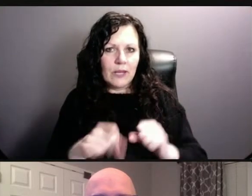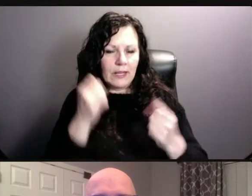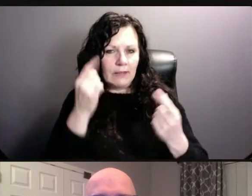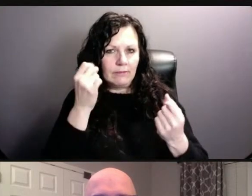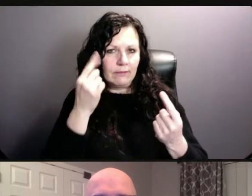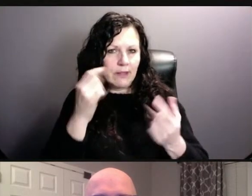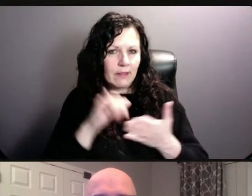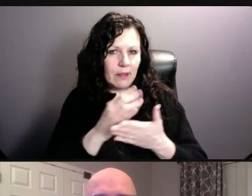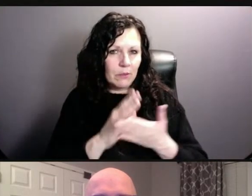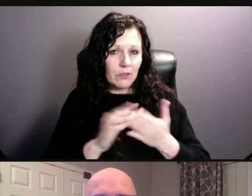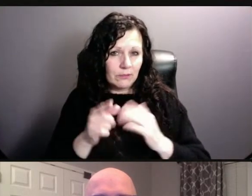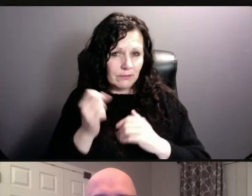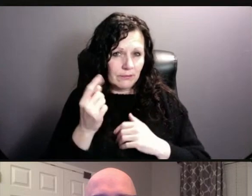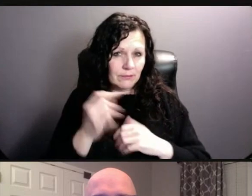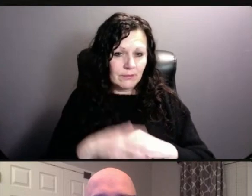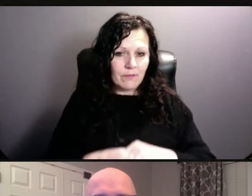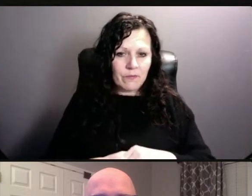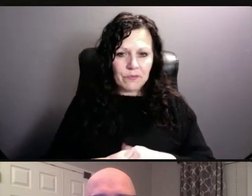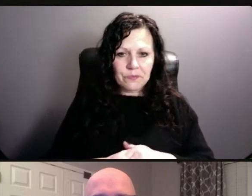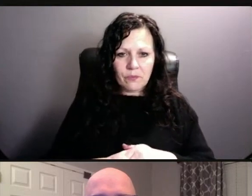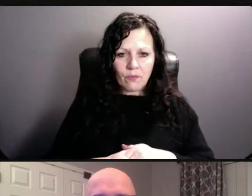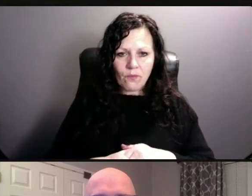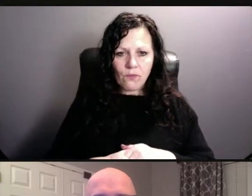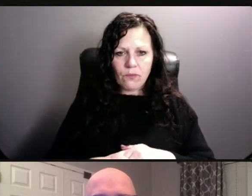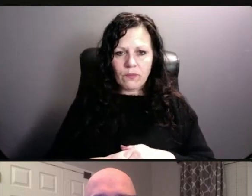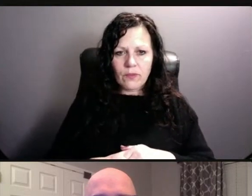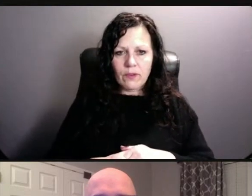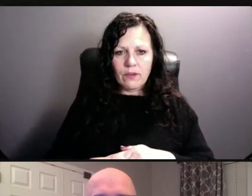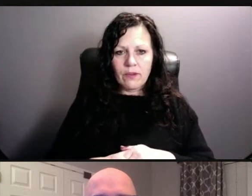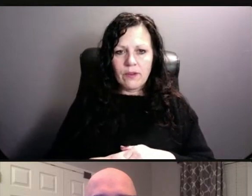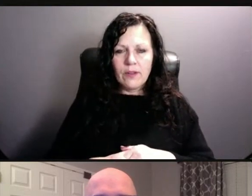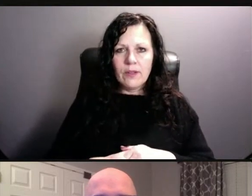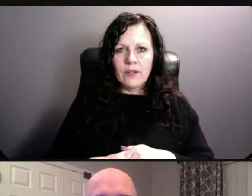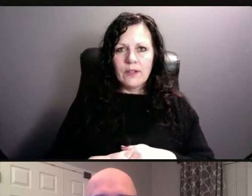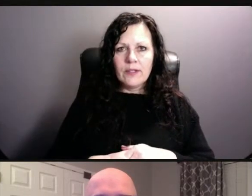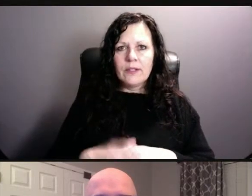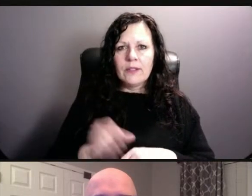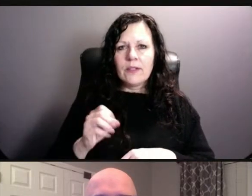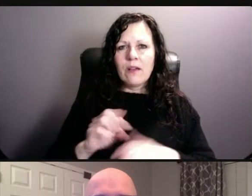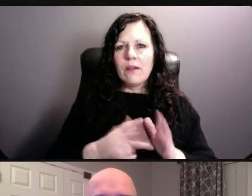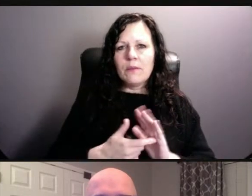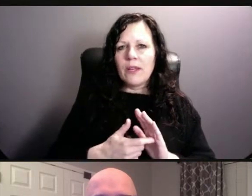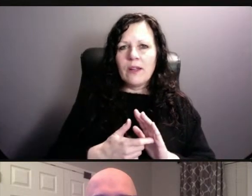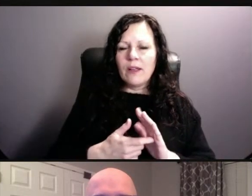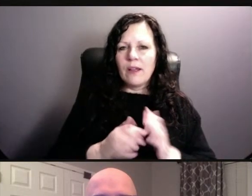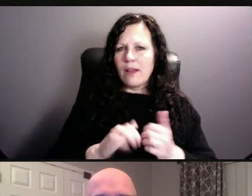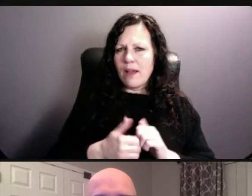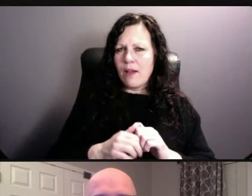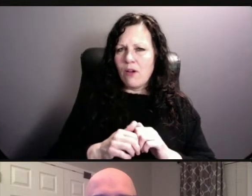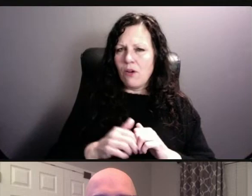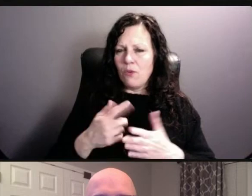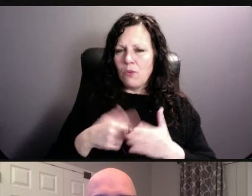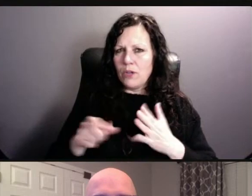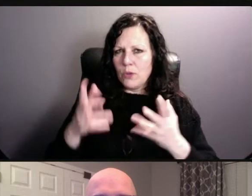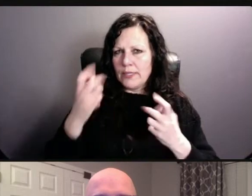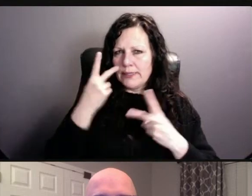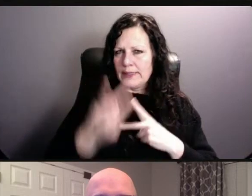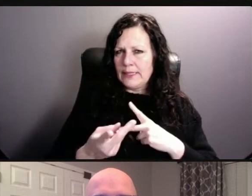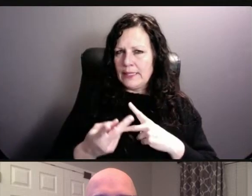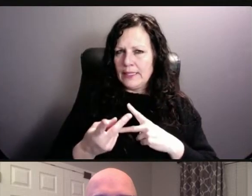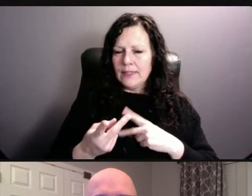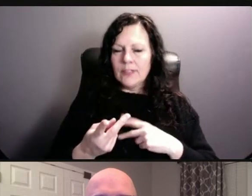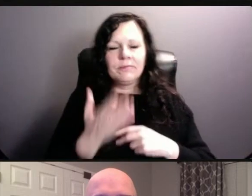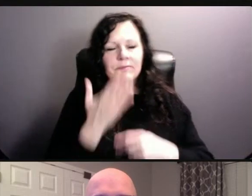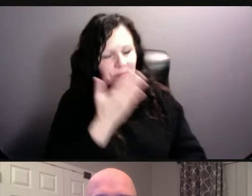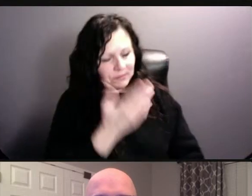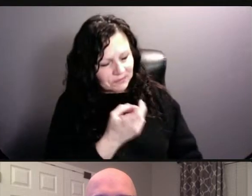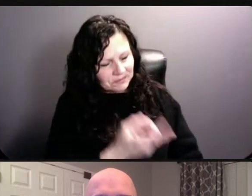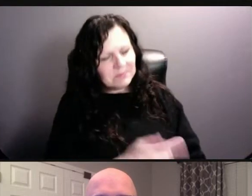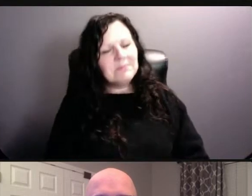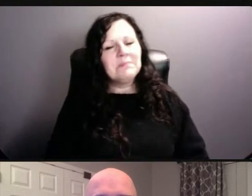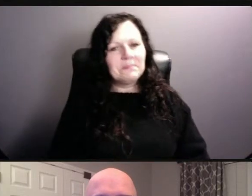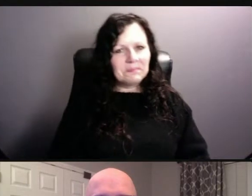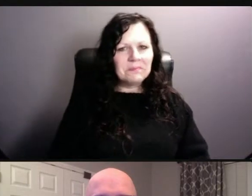CAN THIS BE PART OF THAT SO WE